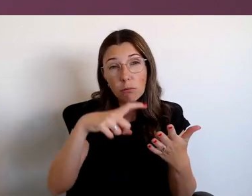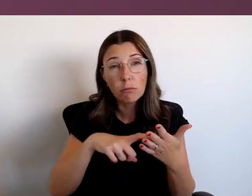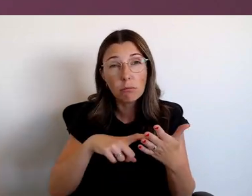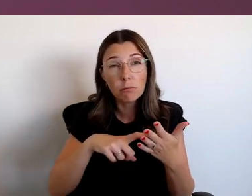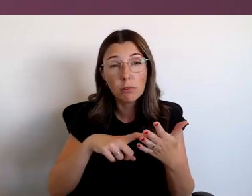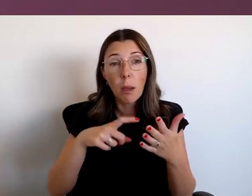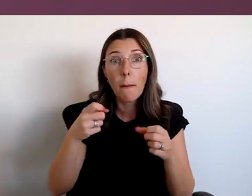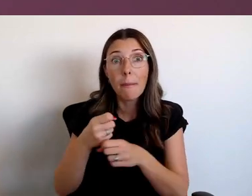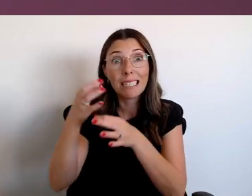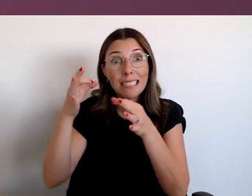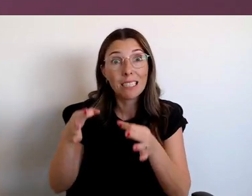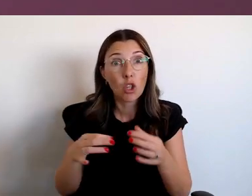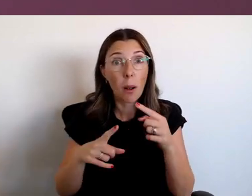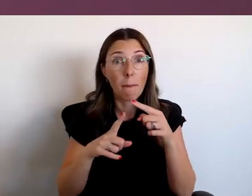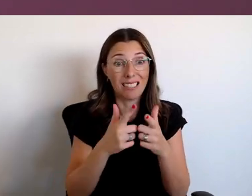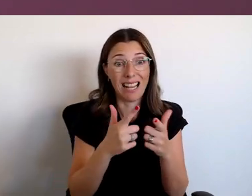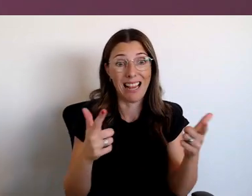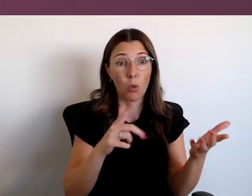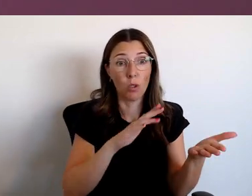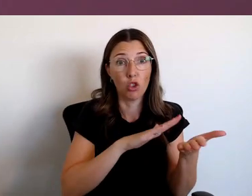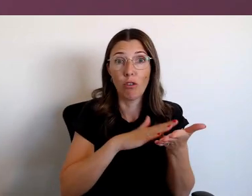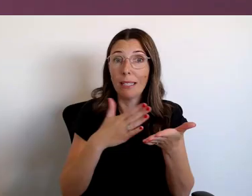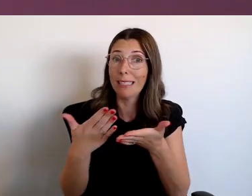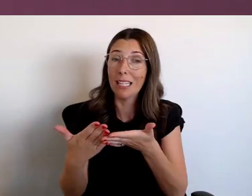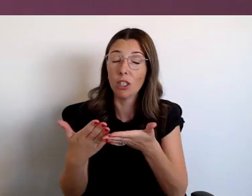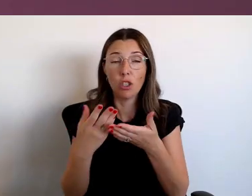and language translation, and a host of other things.